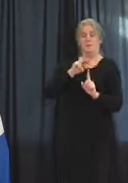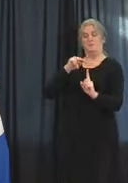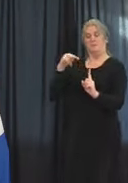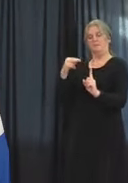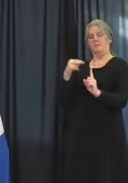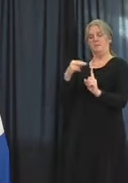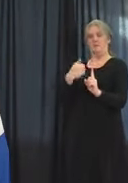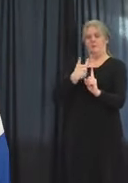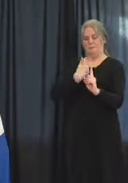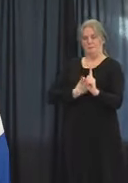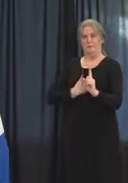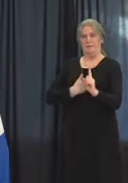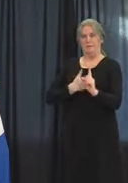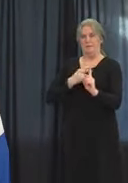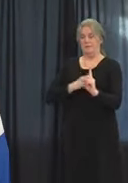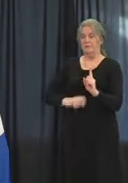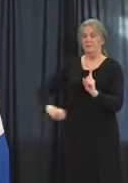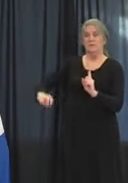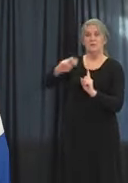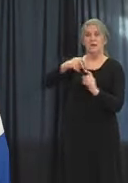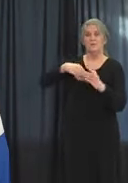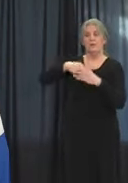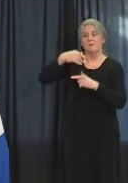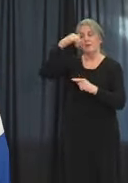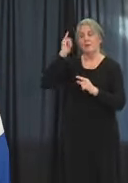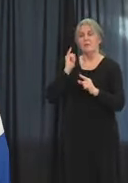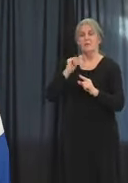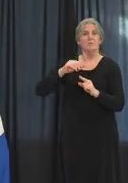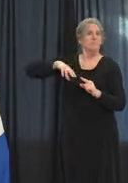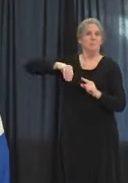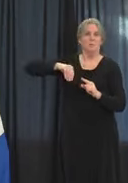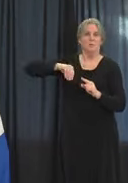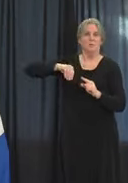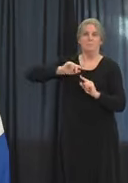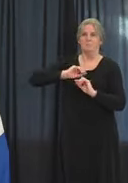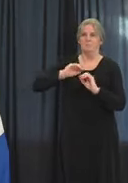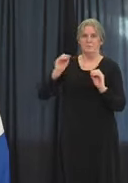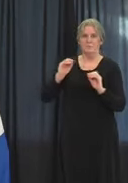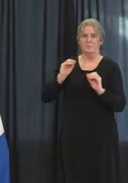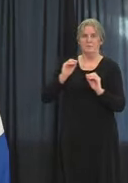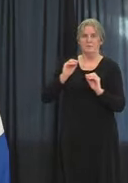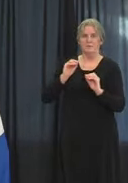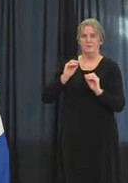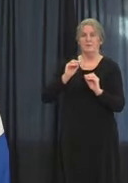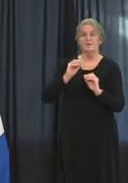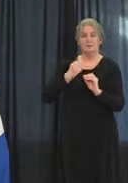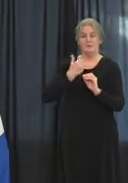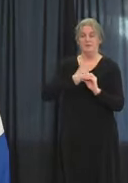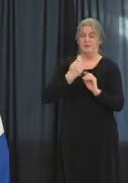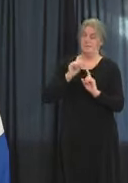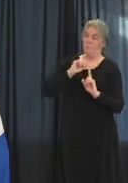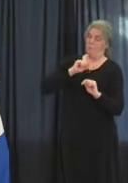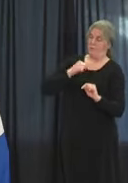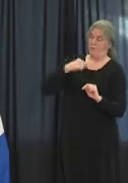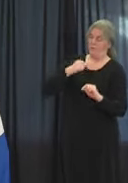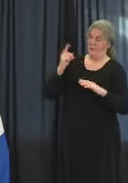In my perspective, I'm not travelling across the border so I'm not being directed to self isolate.